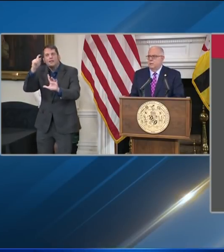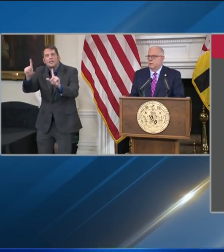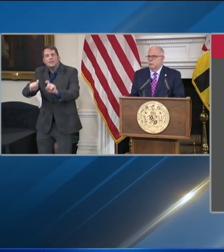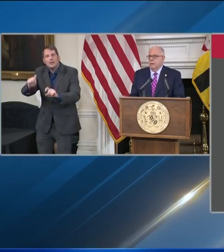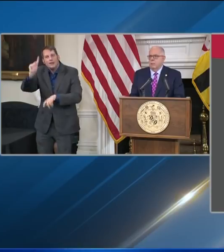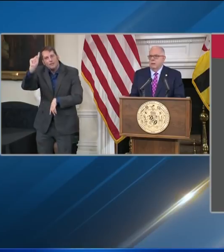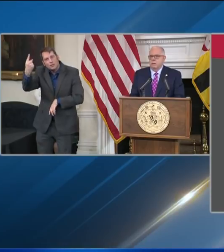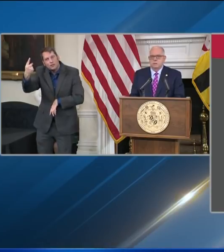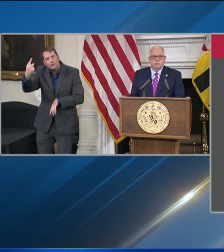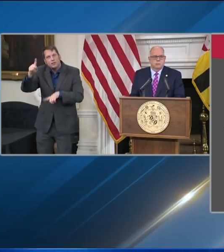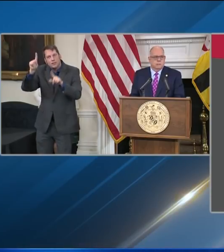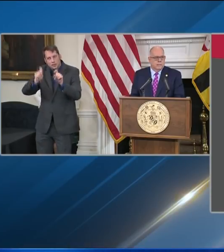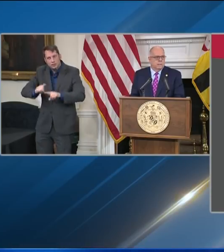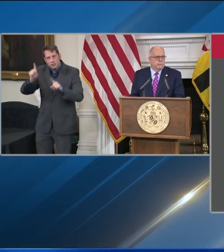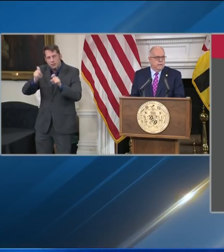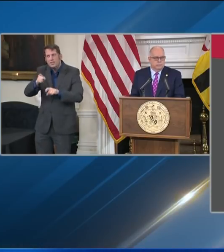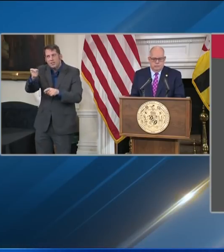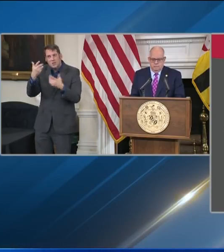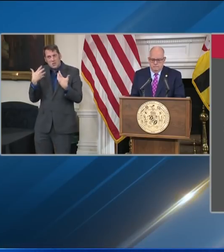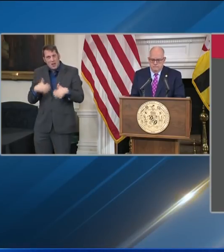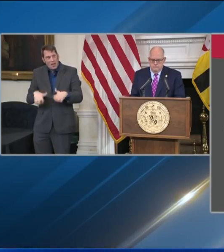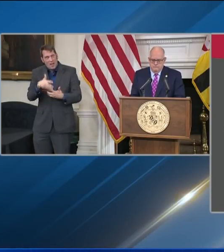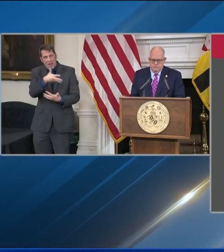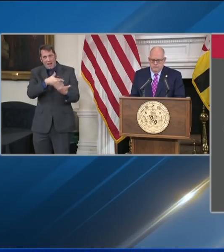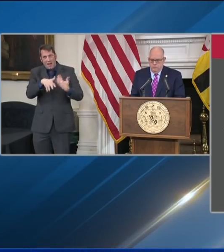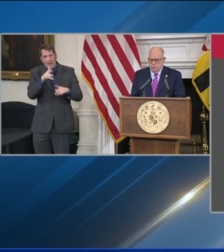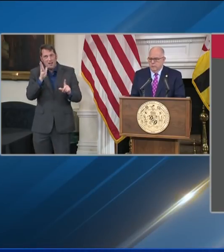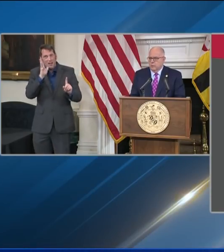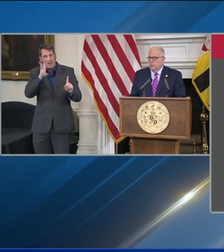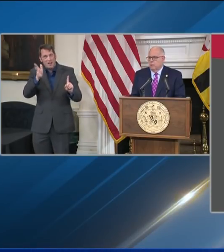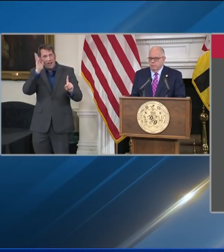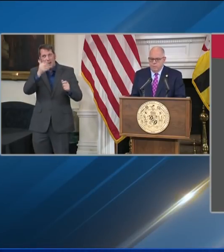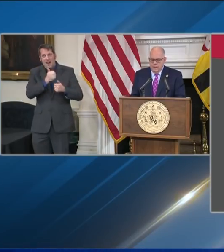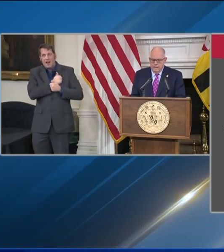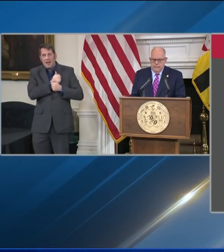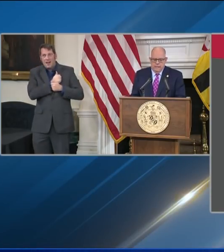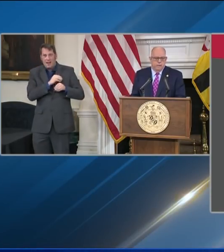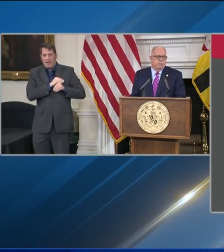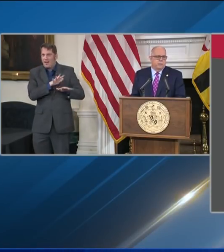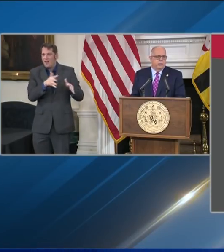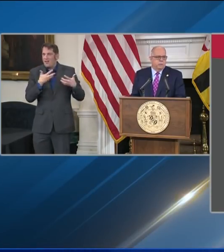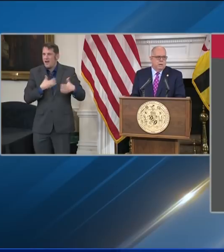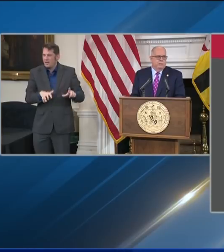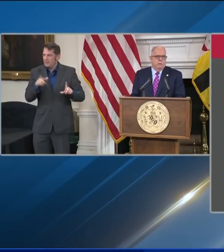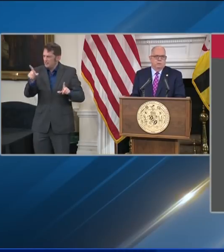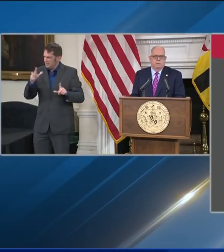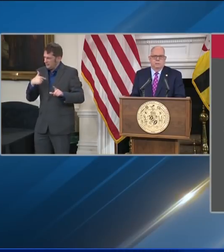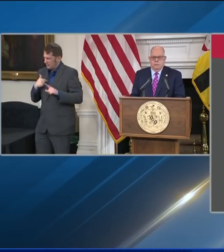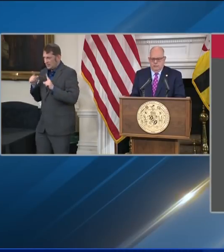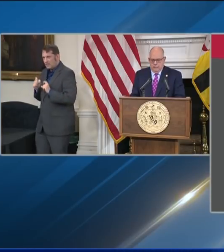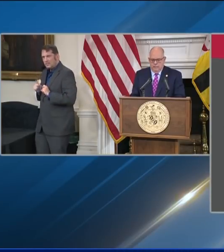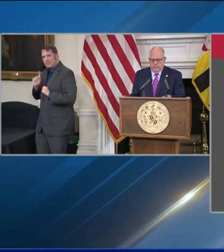IF YOU ARE PLANNING TO SPEND ANY TIME. AROUND YOUR GRANDPARENTS GET A TEST.